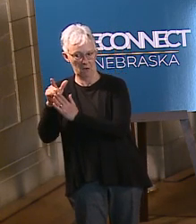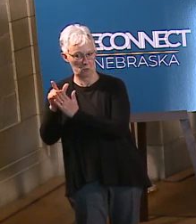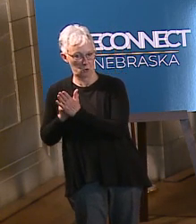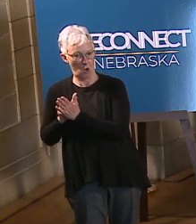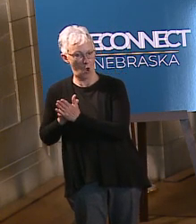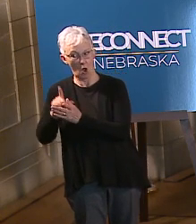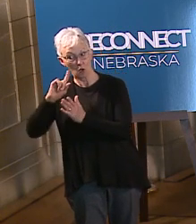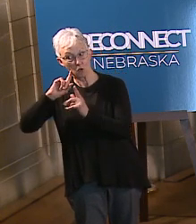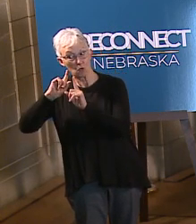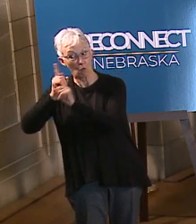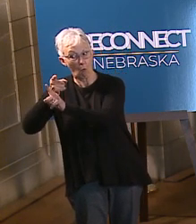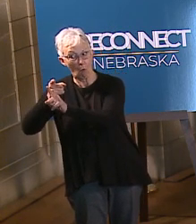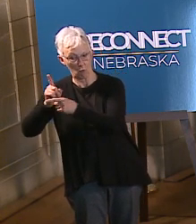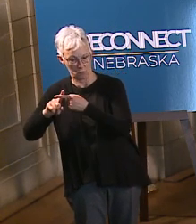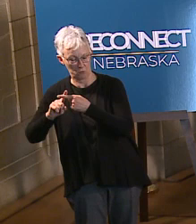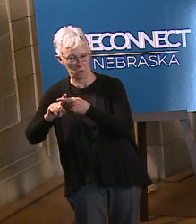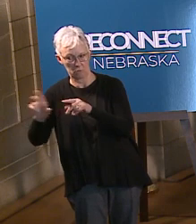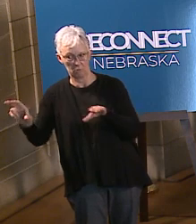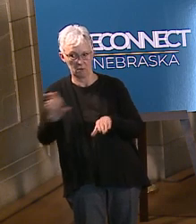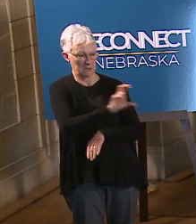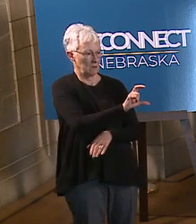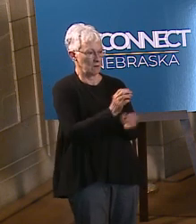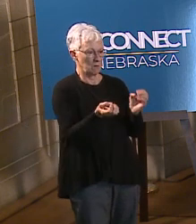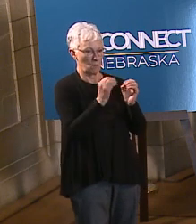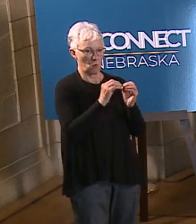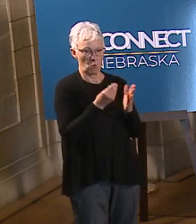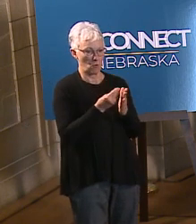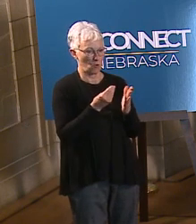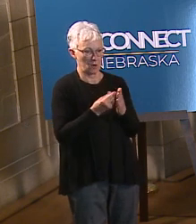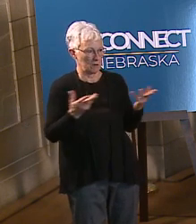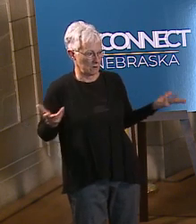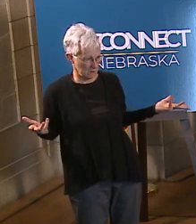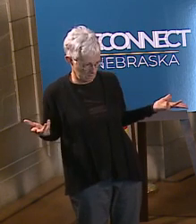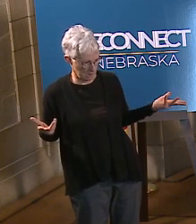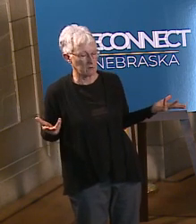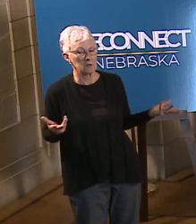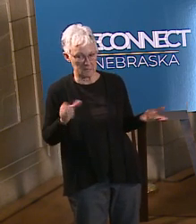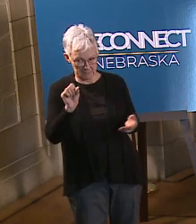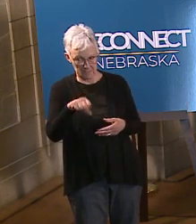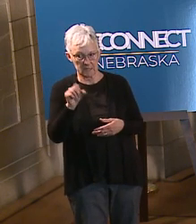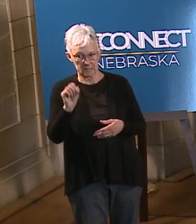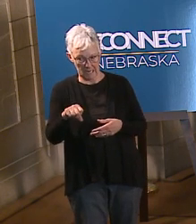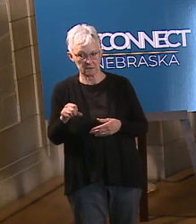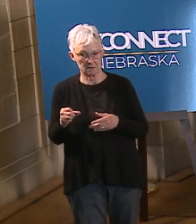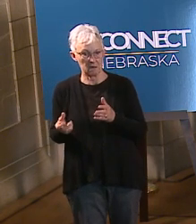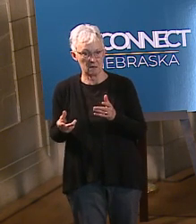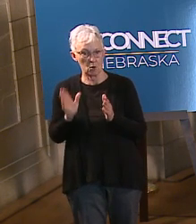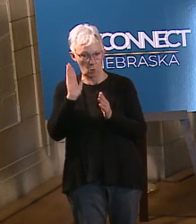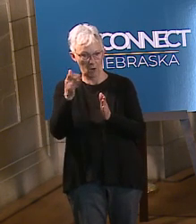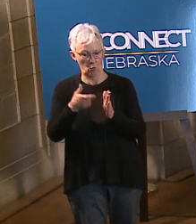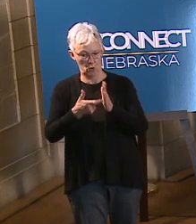INTO THE PROGRAM ON TOP OF WHAT WE HAD ALREADY ADDED INTO THE